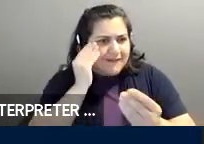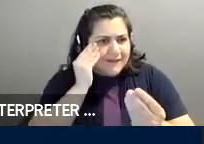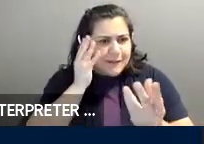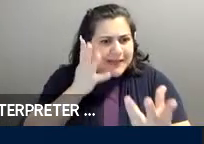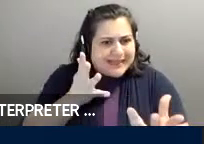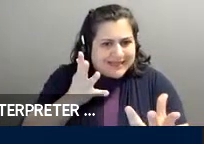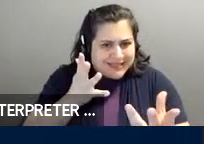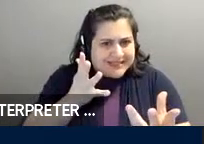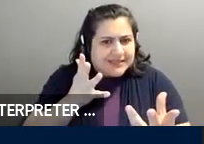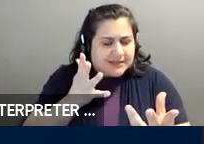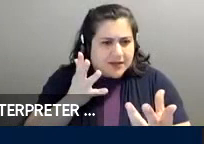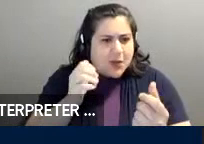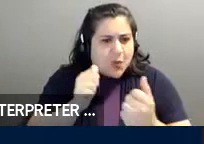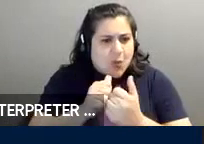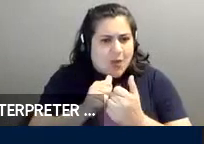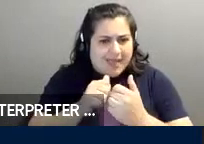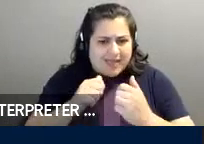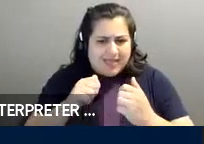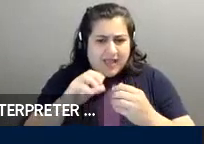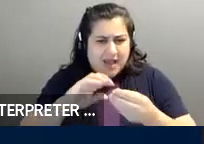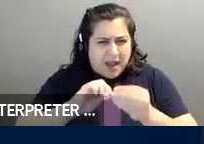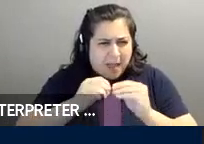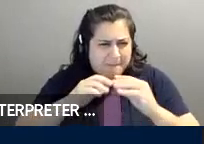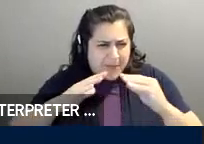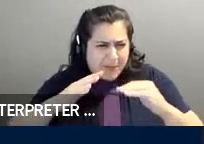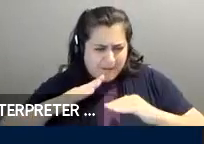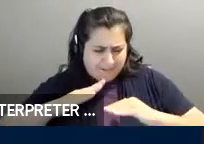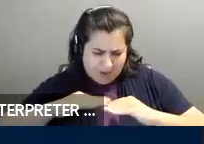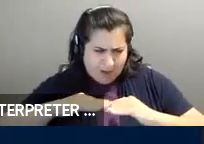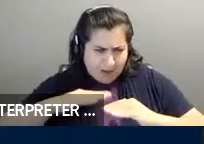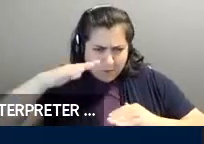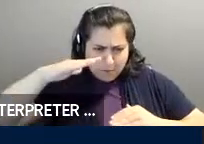what that low transfer height really should be.